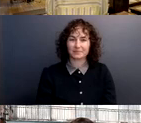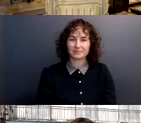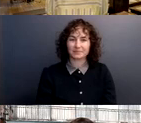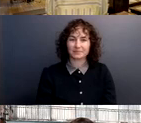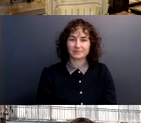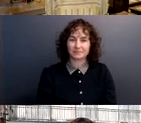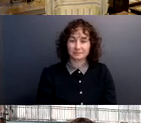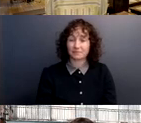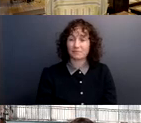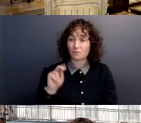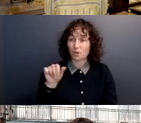Do we have any more questions?